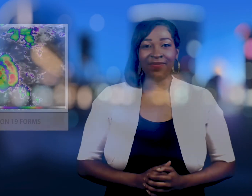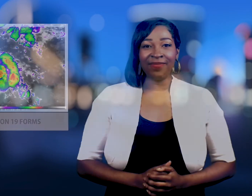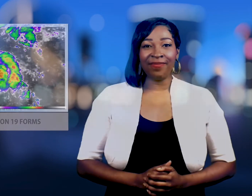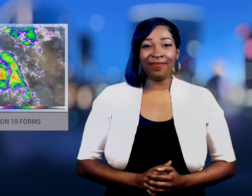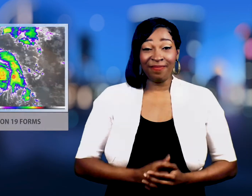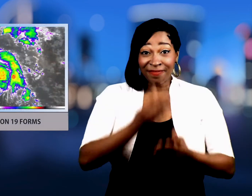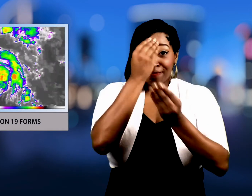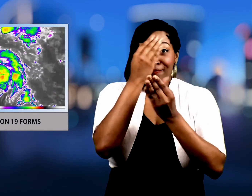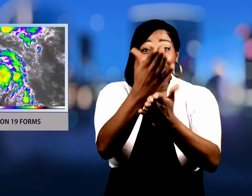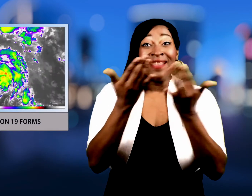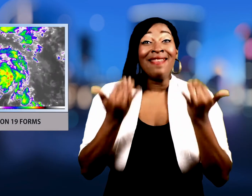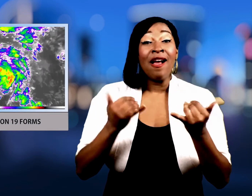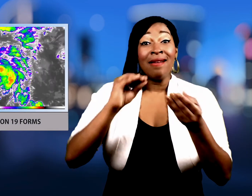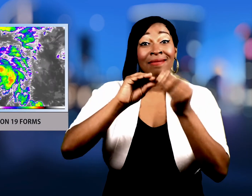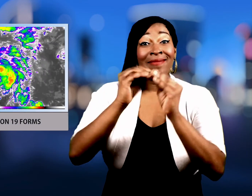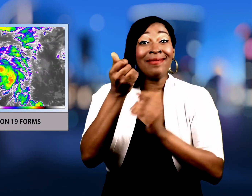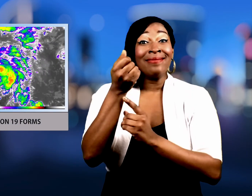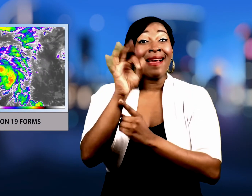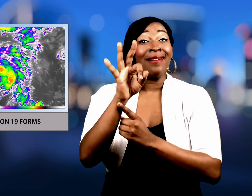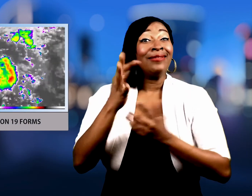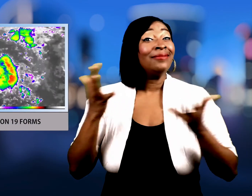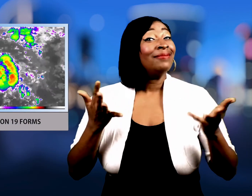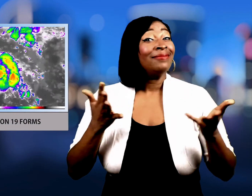Tropical depression number 19